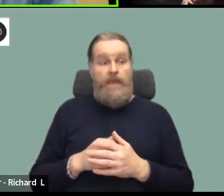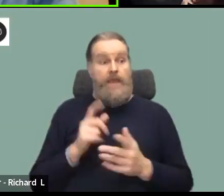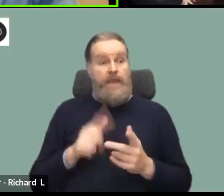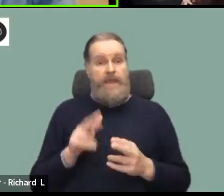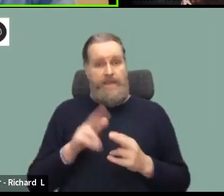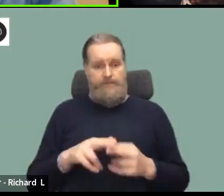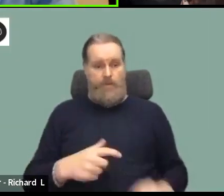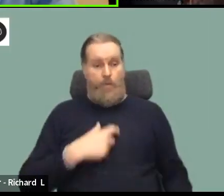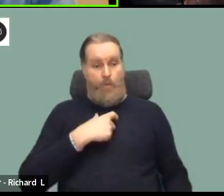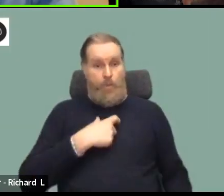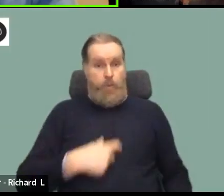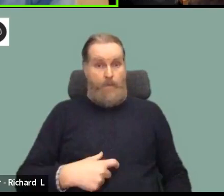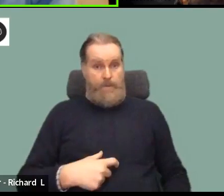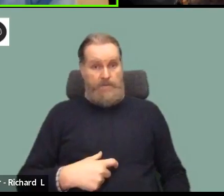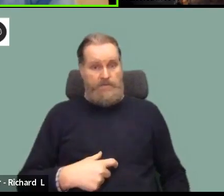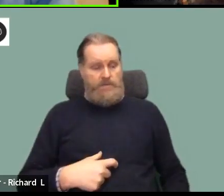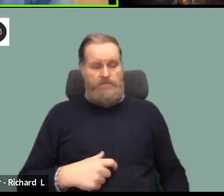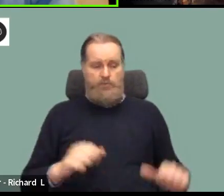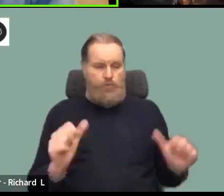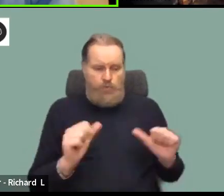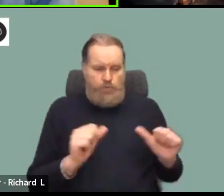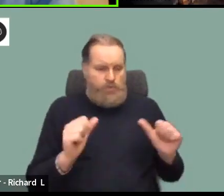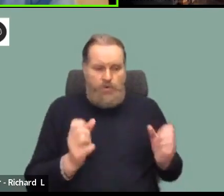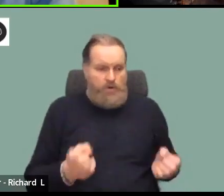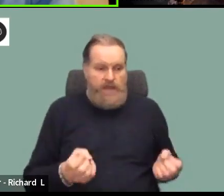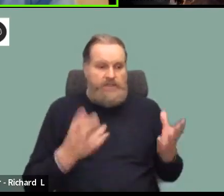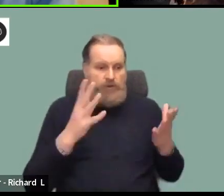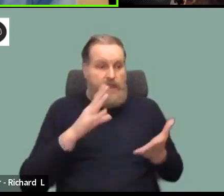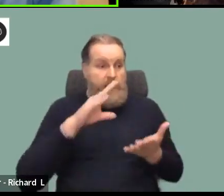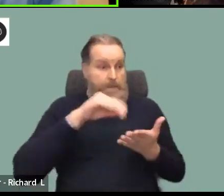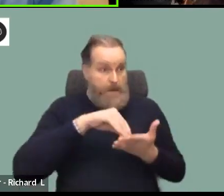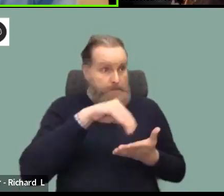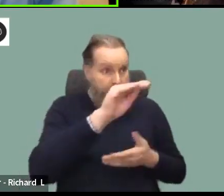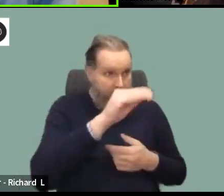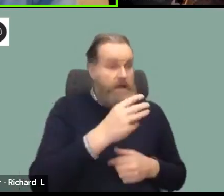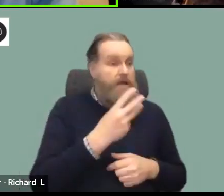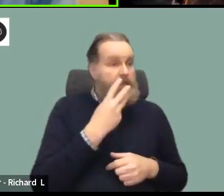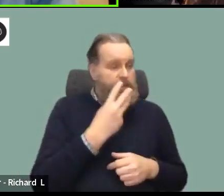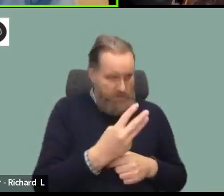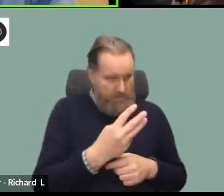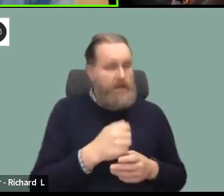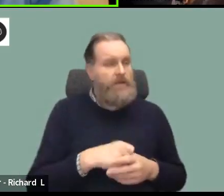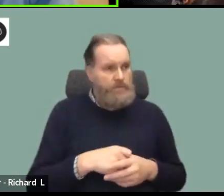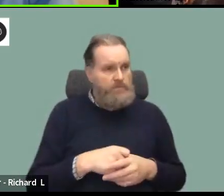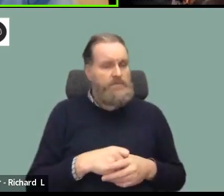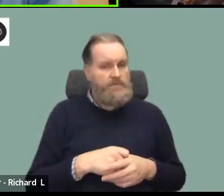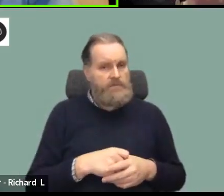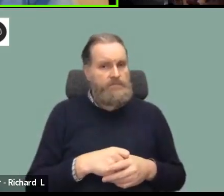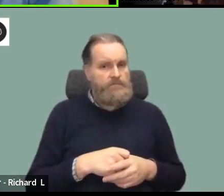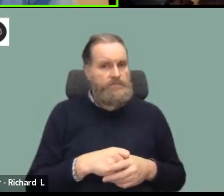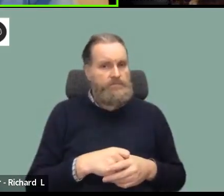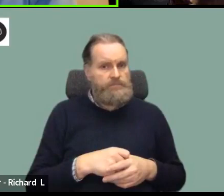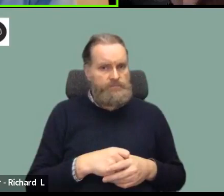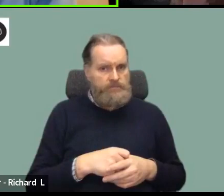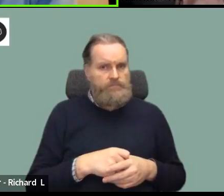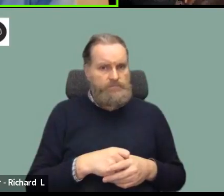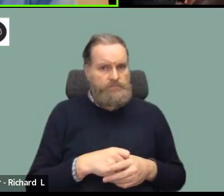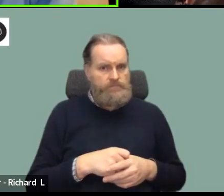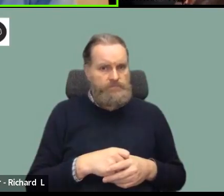department getting the levy. not yet on strike. And at the government decided. d the pressure on them, means